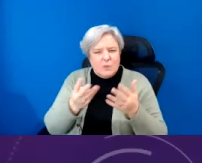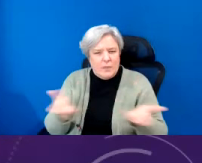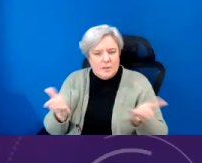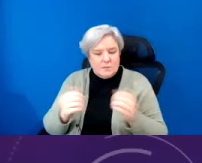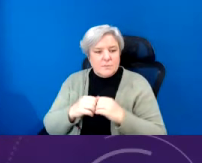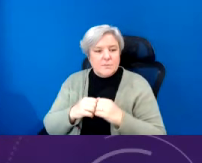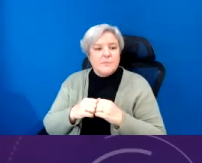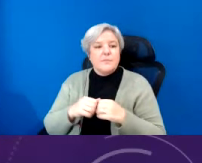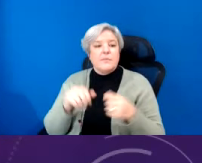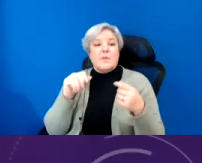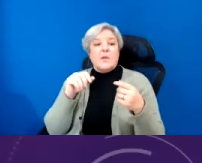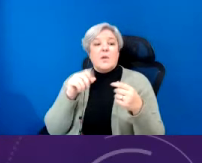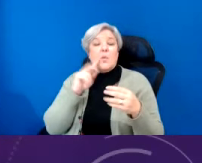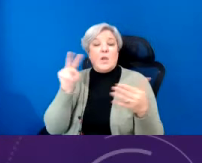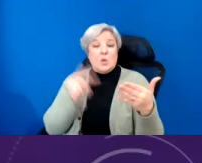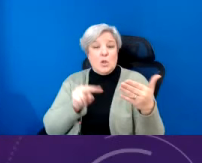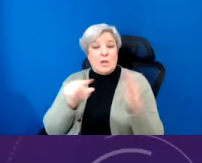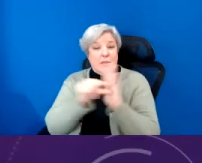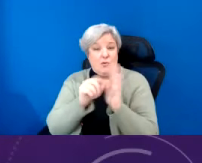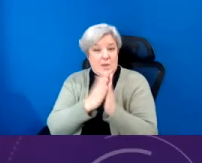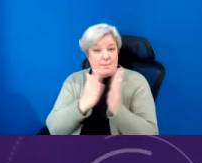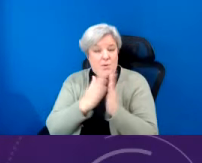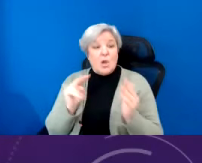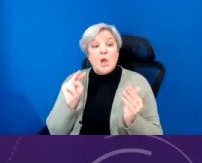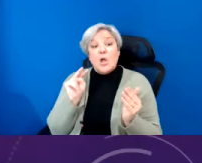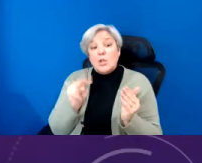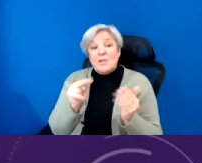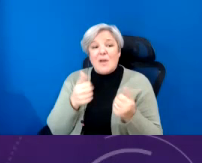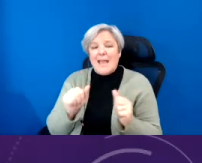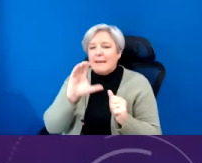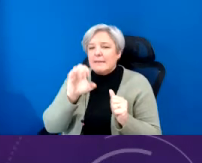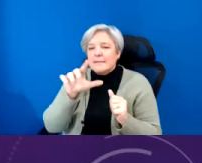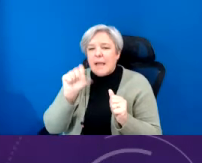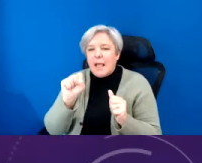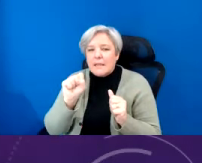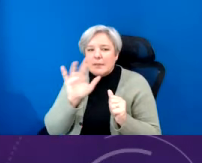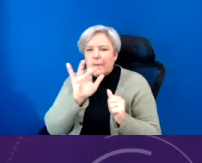we grade book look for any cells that may have dashes in them.